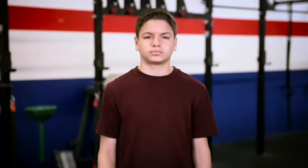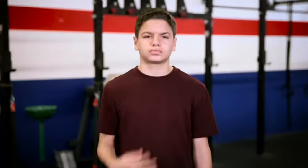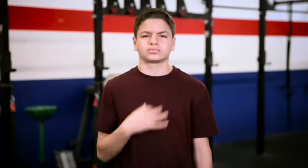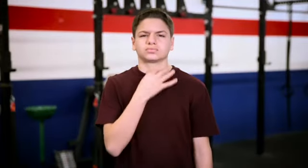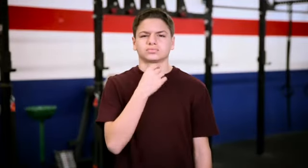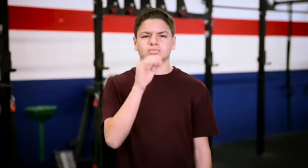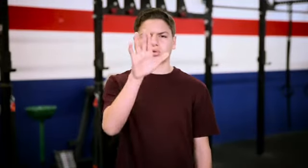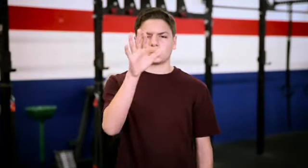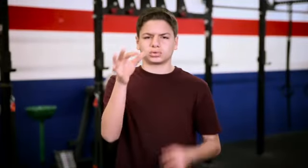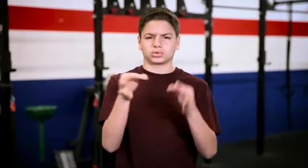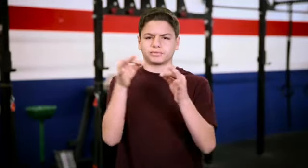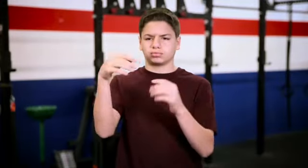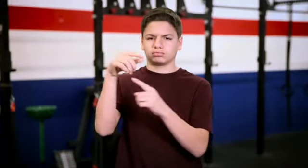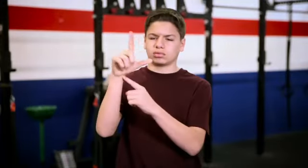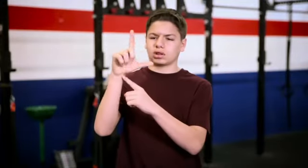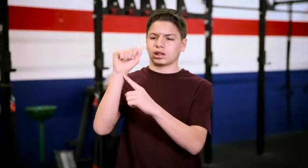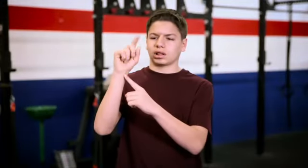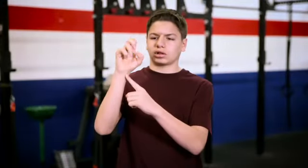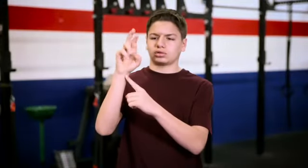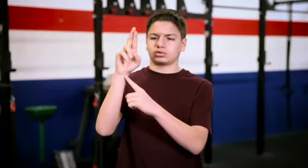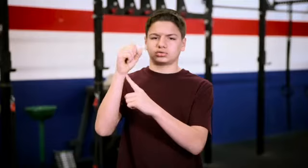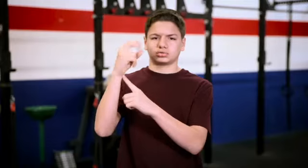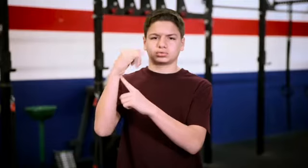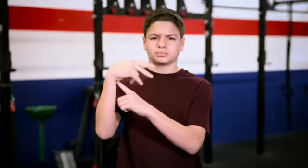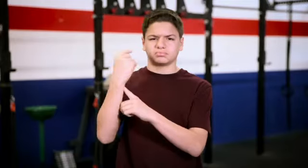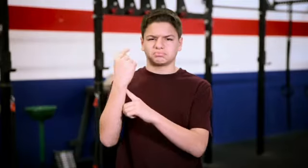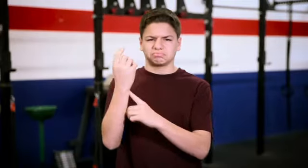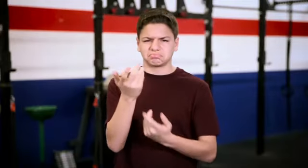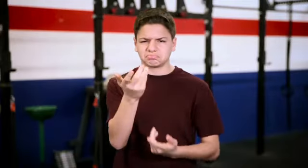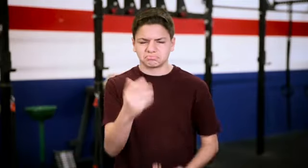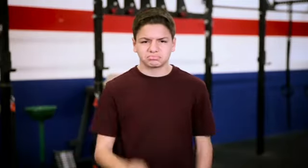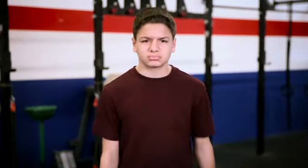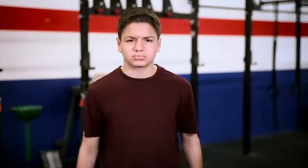What is your definition of leadership?